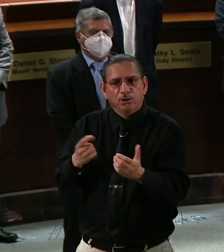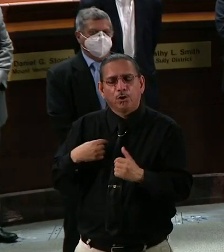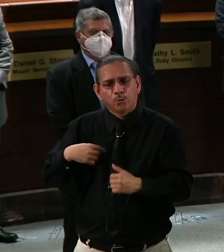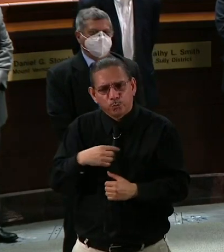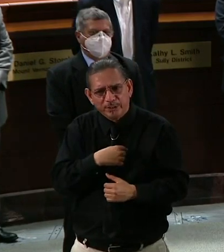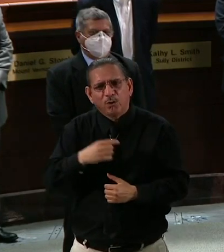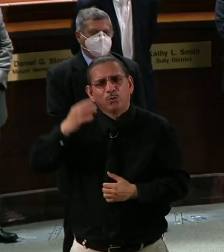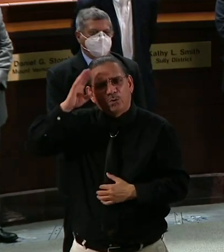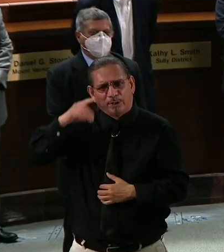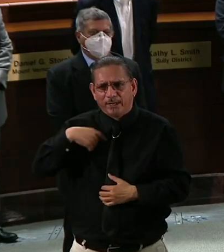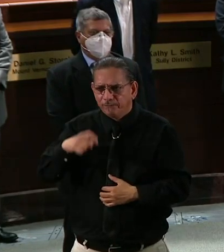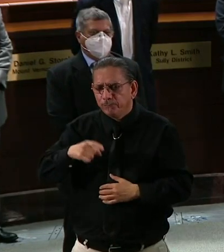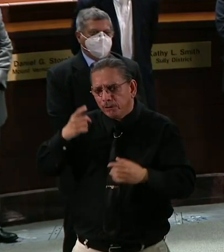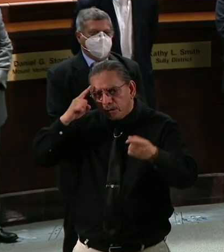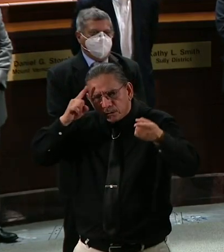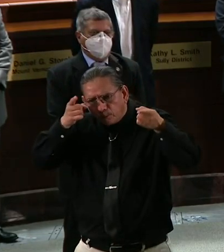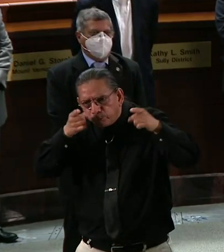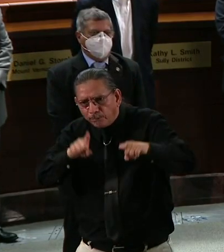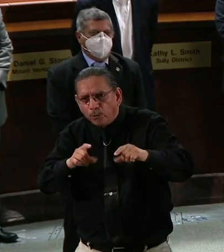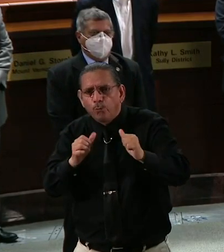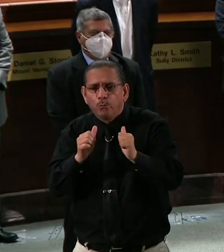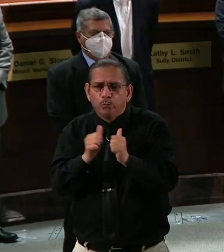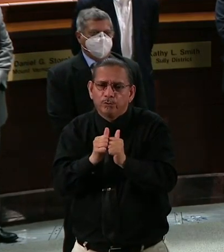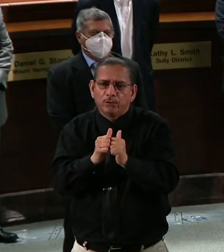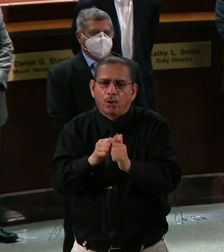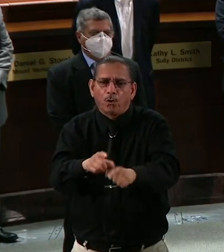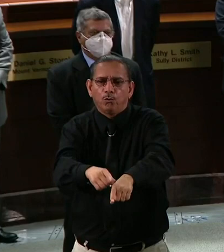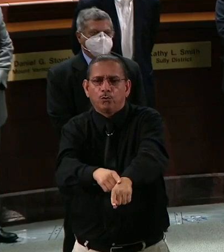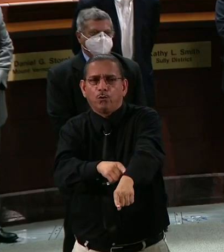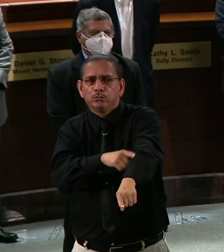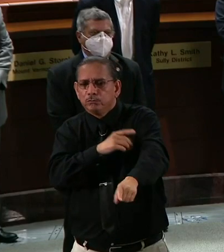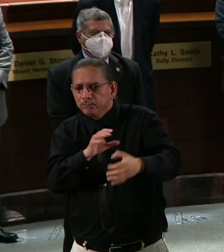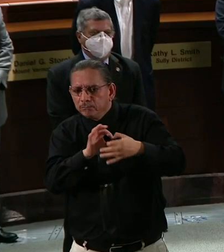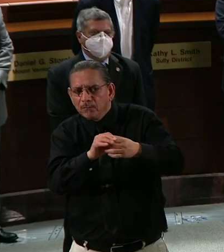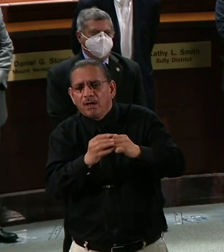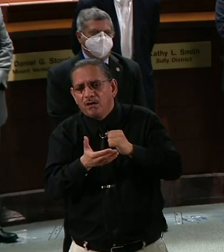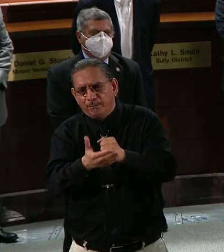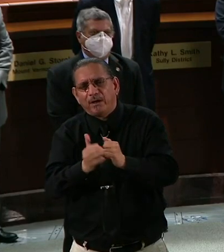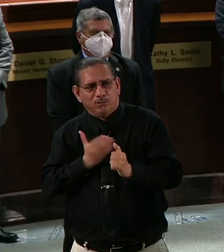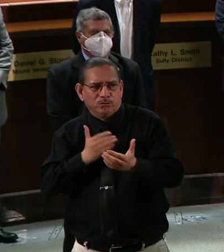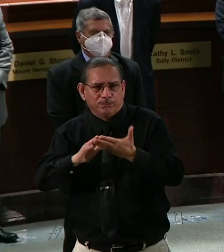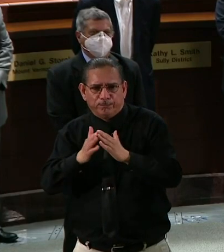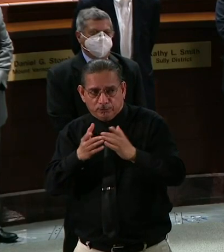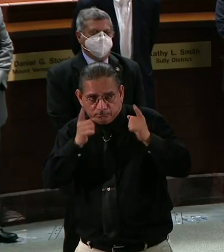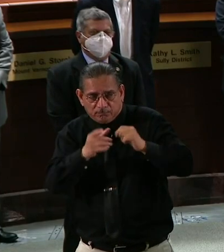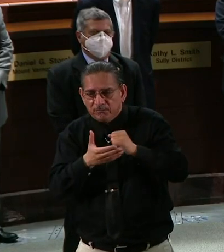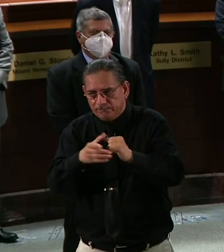MUST COMPLEMENT THEIR LOSS CLAIM THEY'RE STILL ON A LOT OF